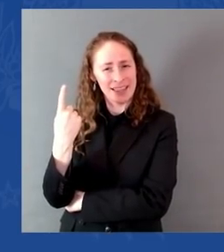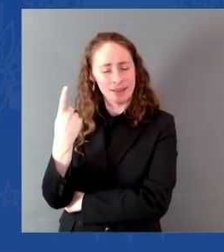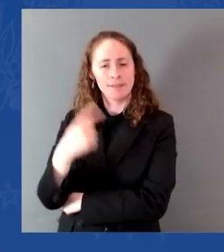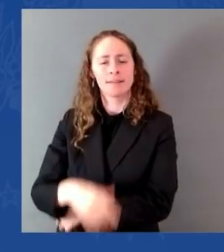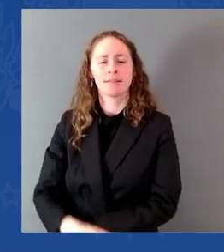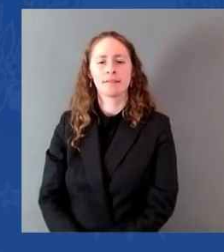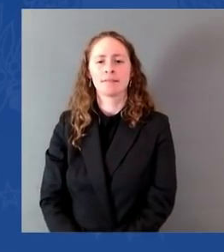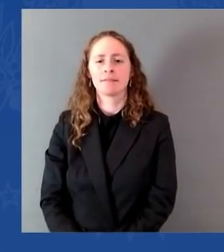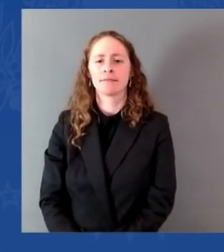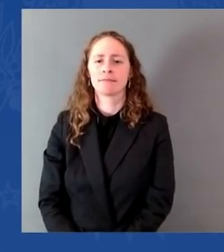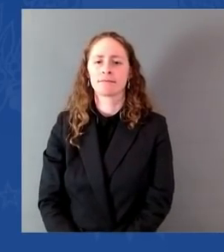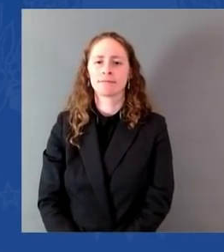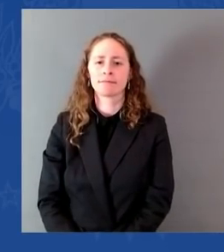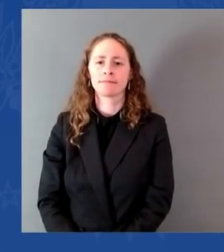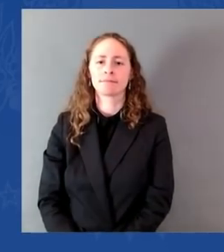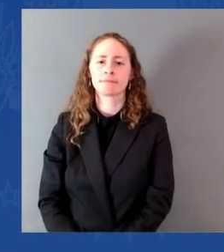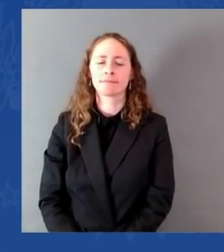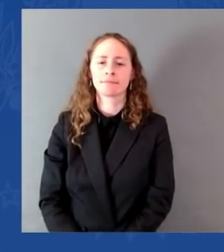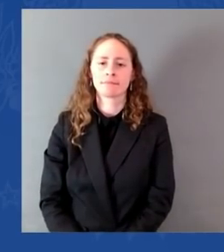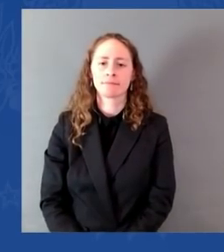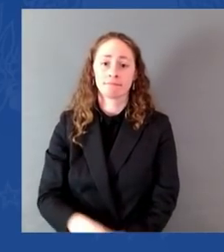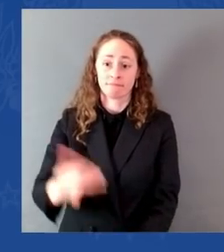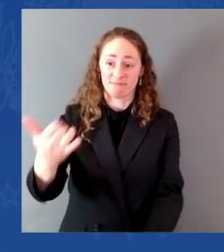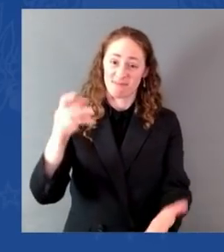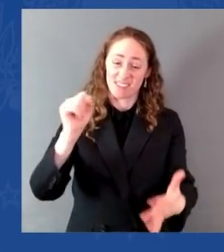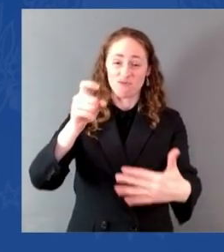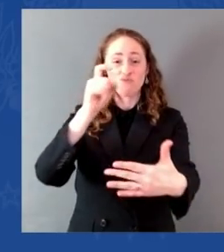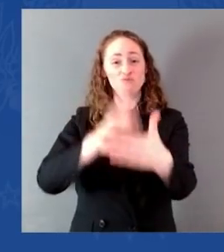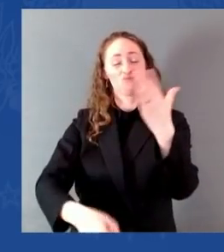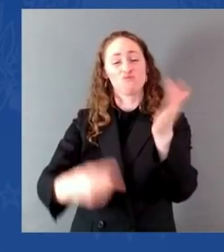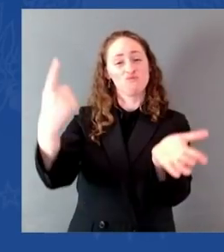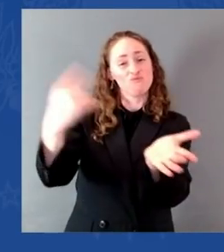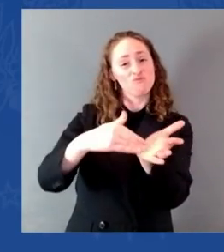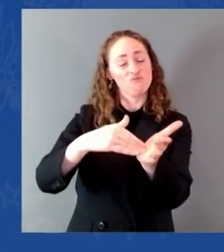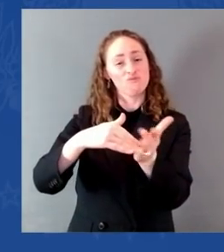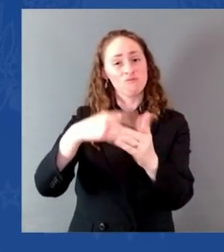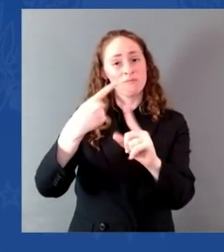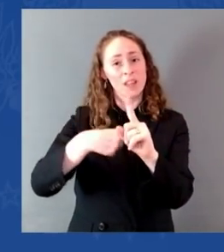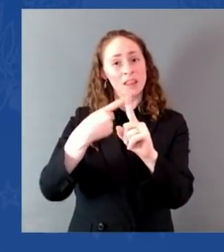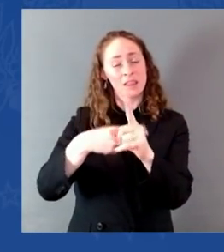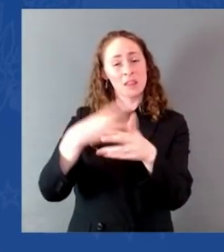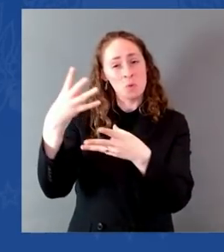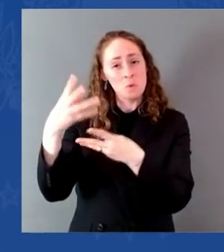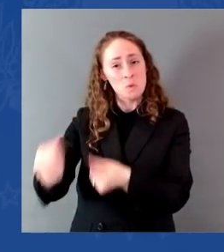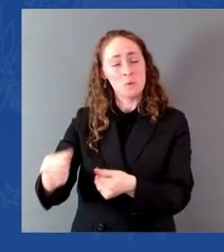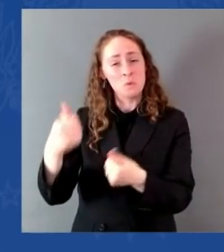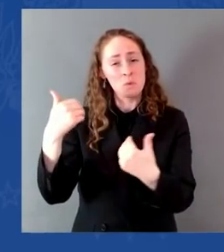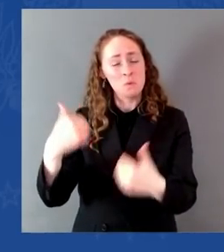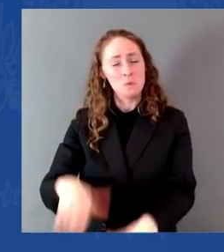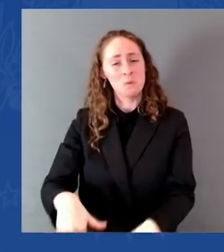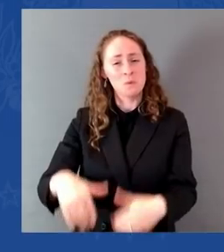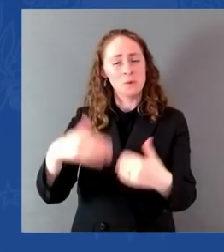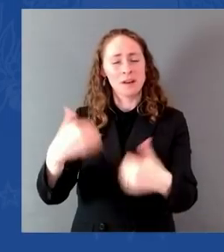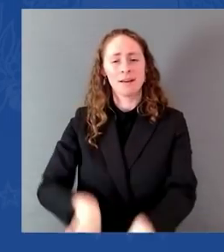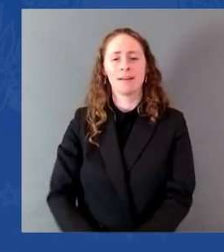Well, so, if you're one of those Americans that are paying too much for insulin, my Build Back Better plan is going to change that too